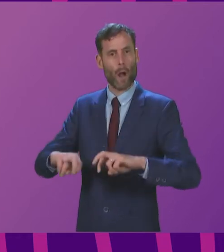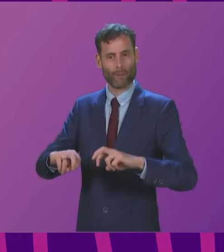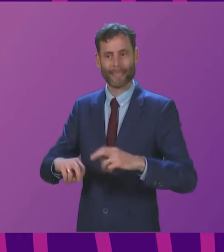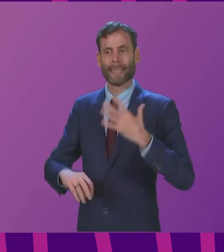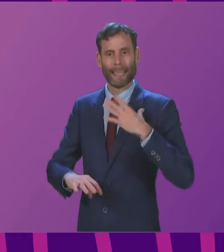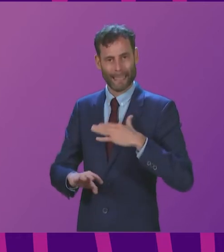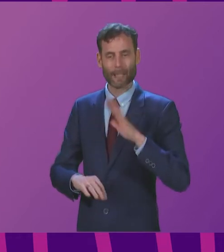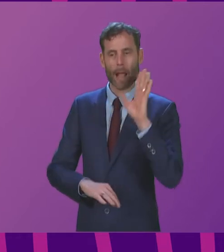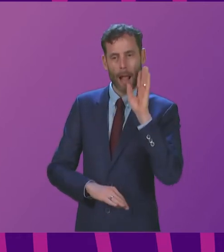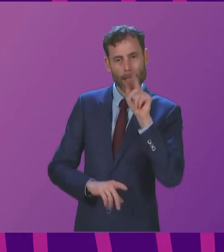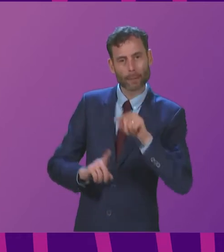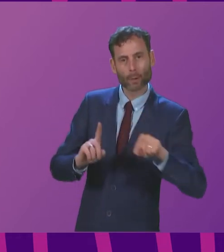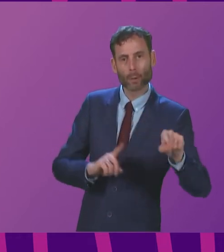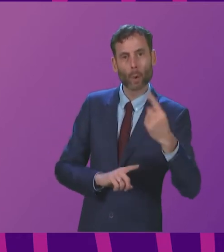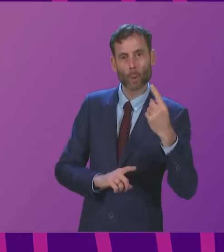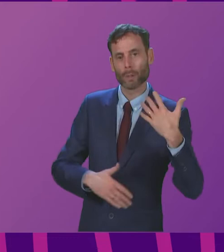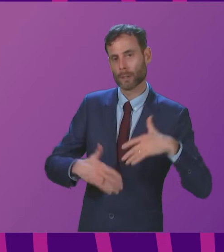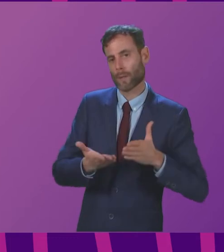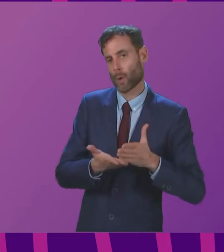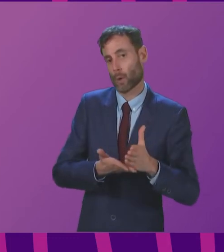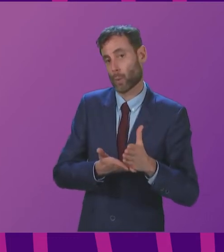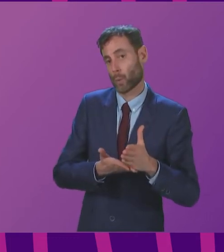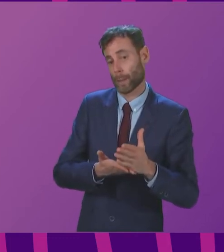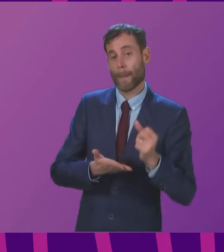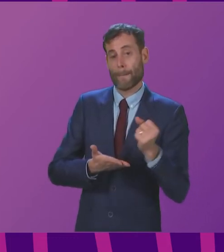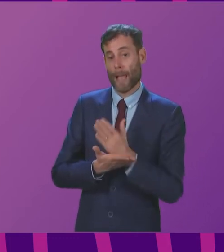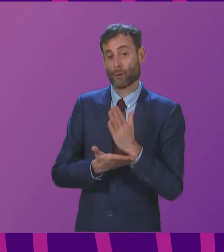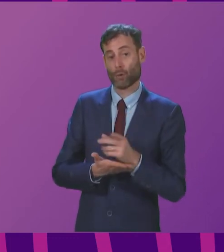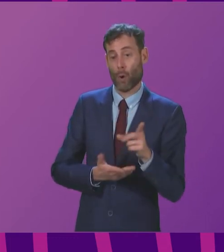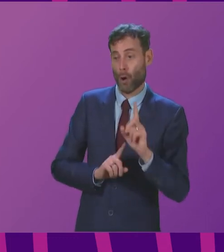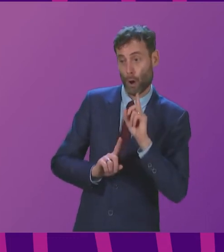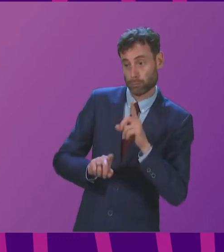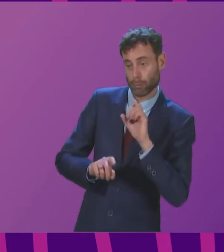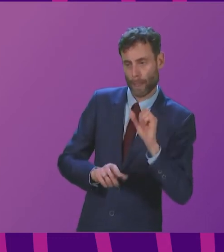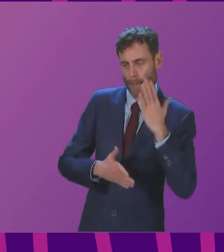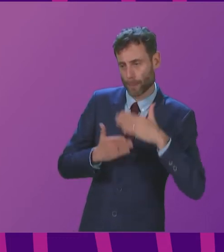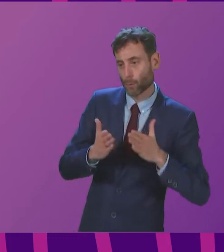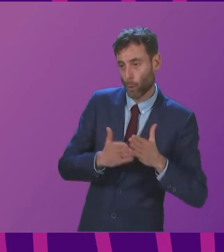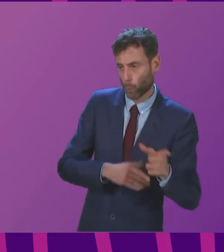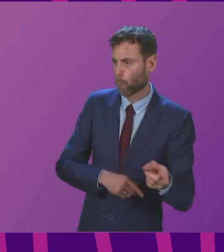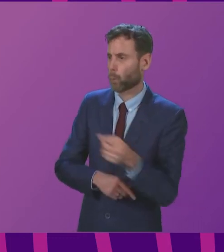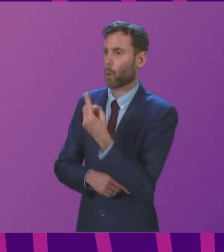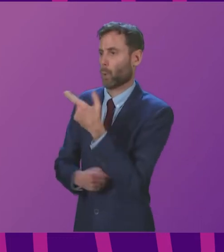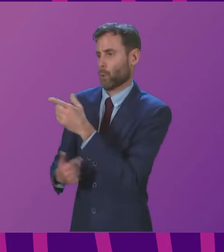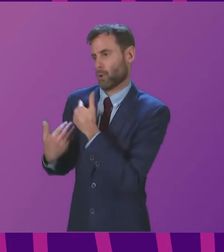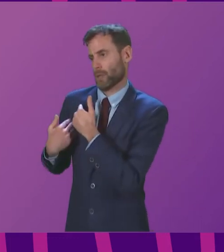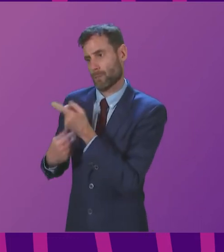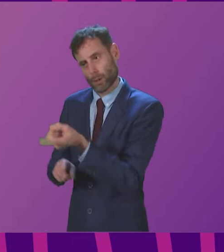to be able to participate in it. The inquiry must ensure that duty bearers are held accountable, and it is essential that it is carried out in a way that does not discriminate and that its